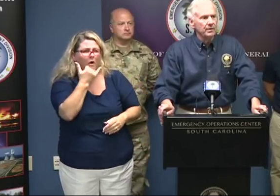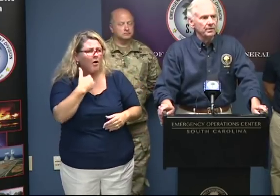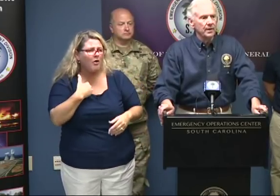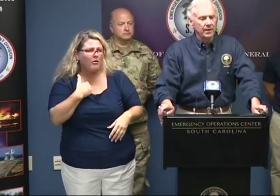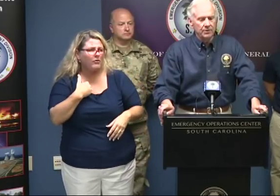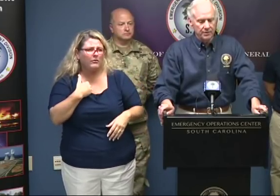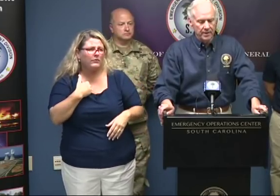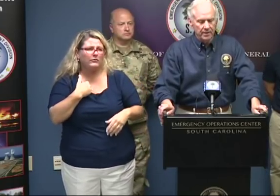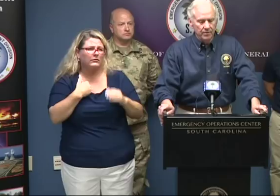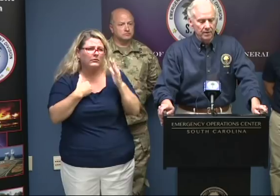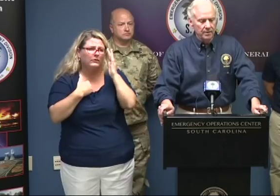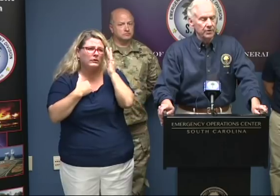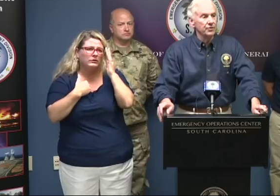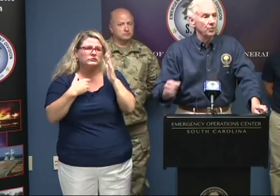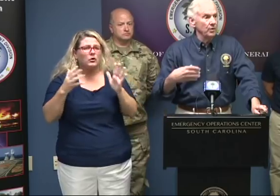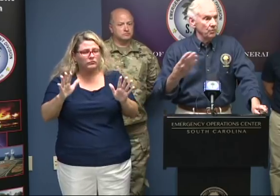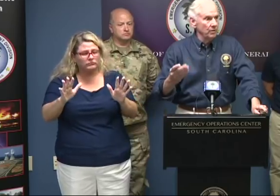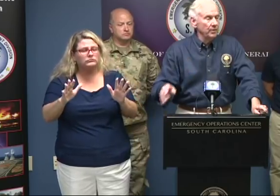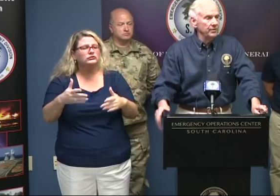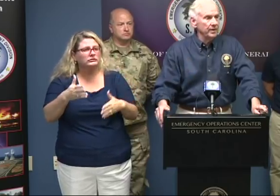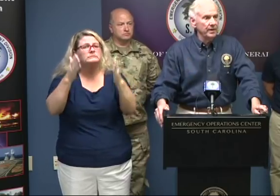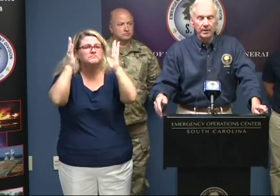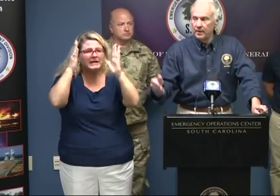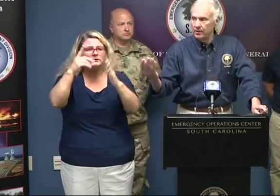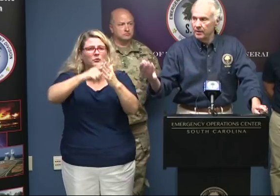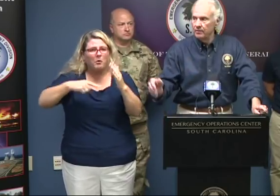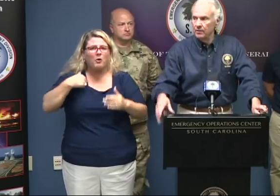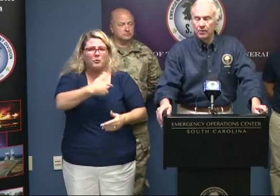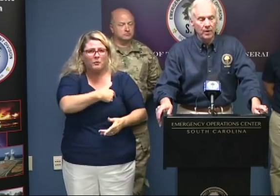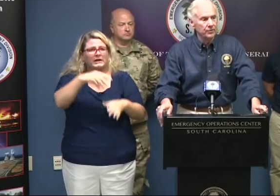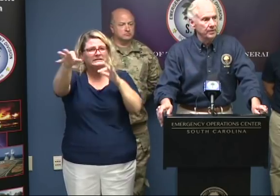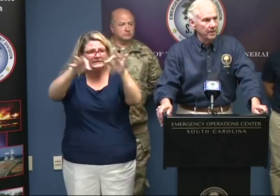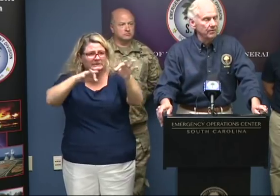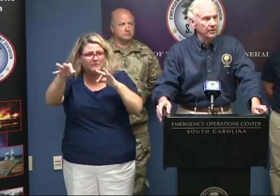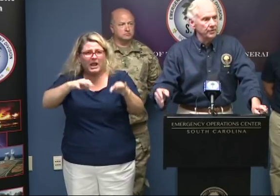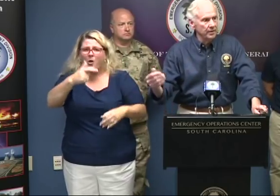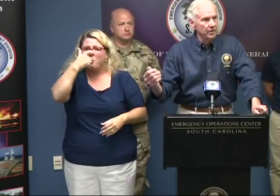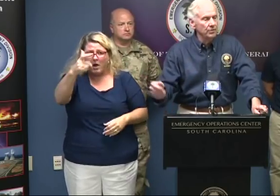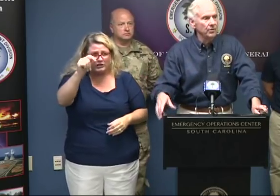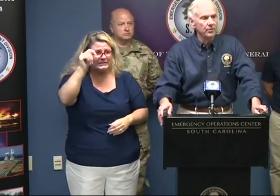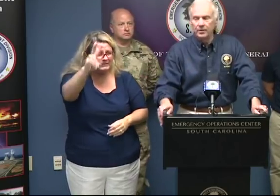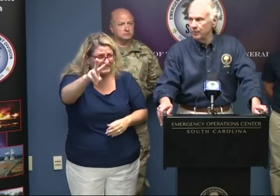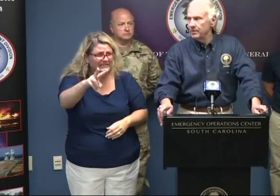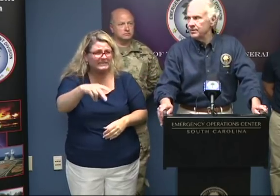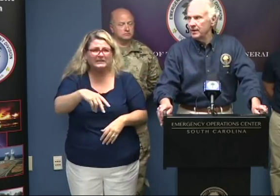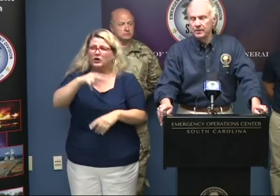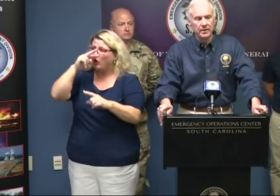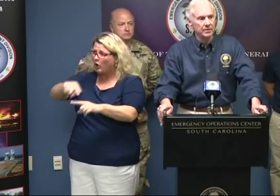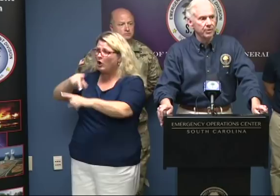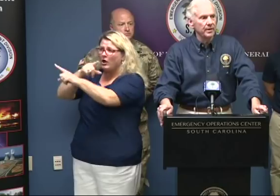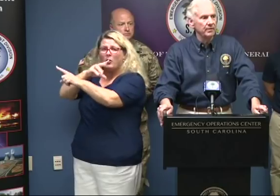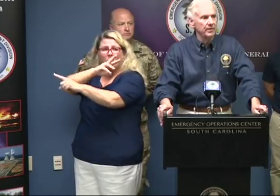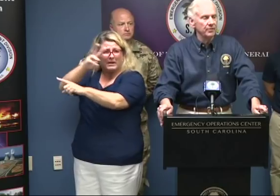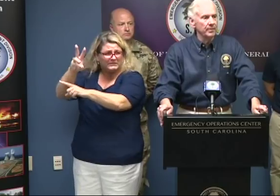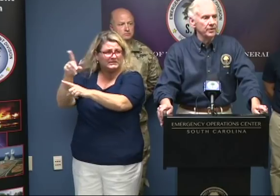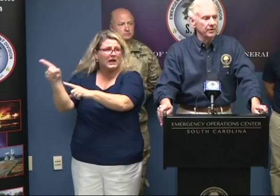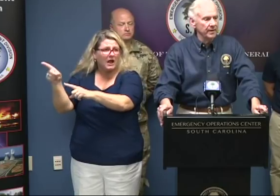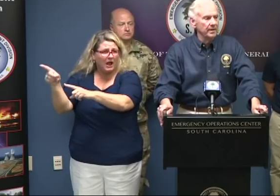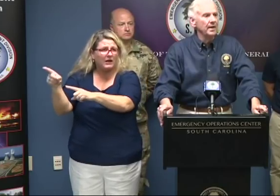But I would say listen to what we say and watch your television and go to these websites and there's plenty of information there.